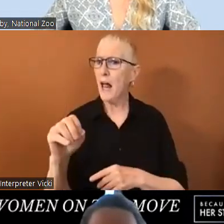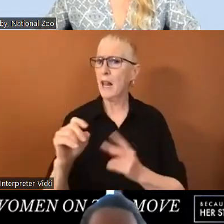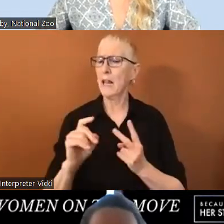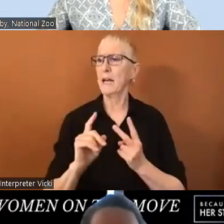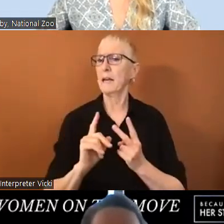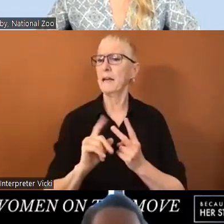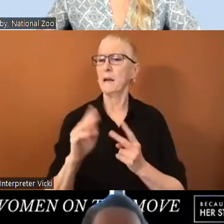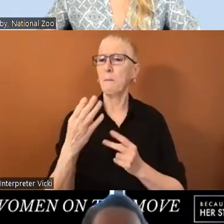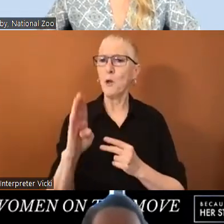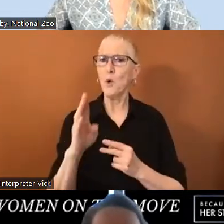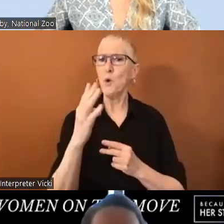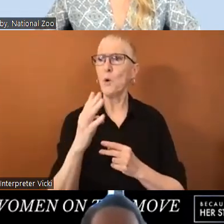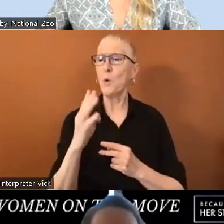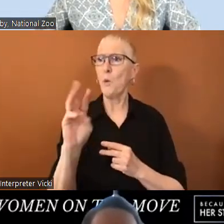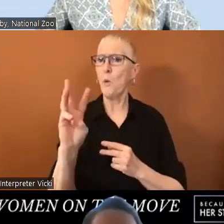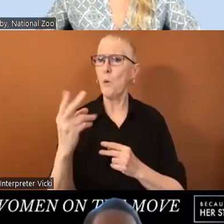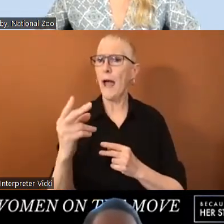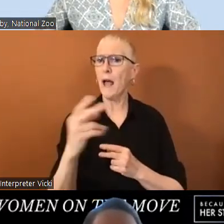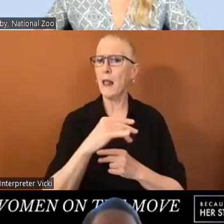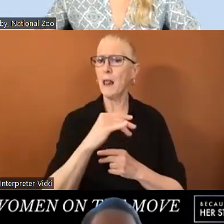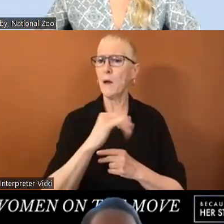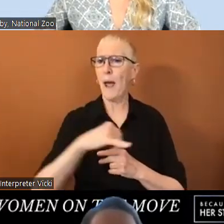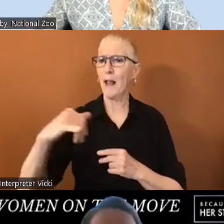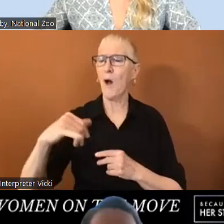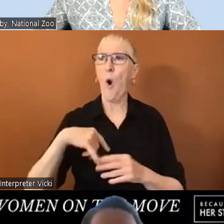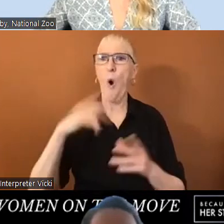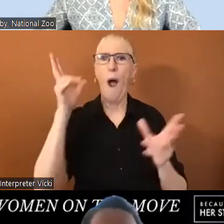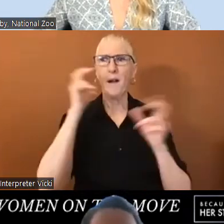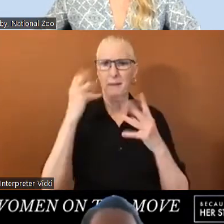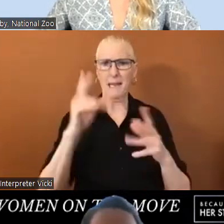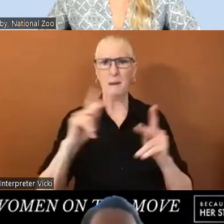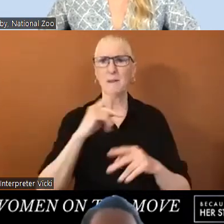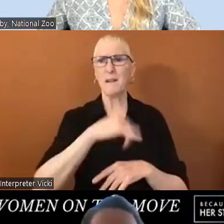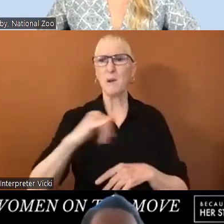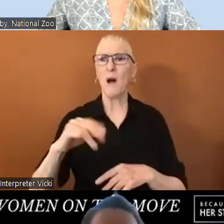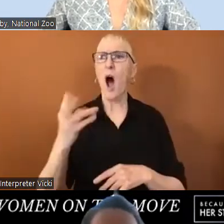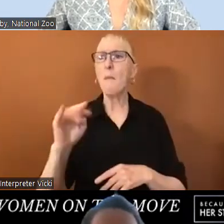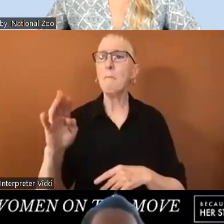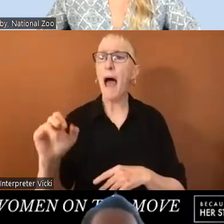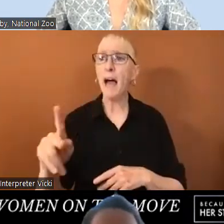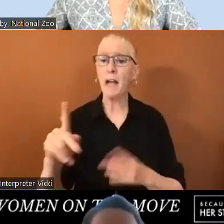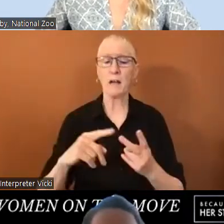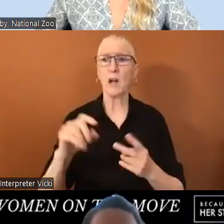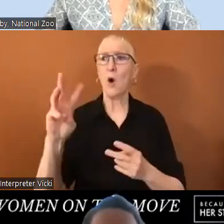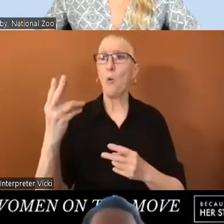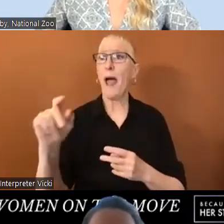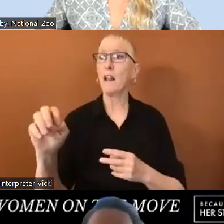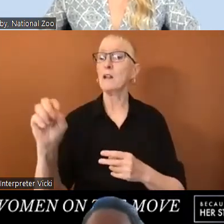blue whales, oh I'm hearing a lot of blue whales. Humpback whales, whale sharks, let's see...